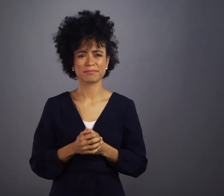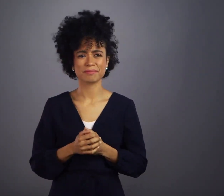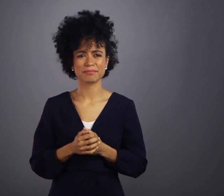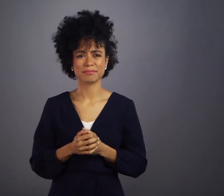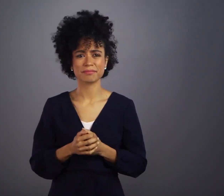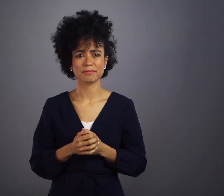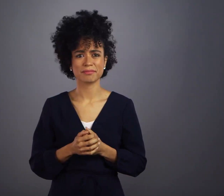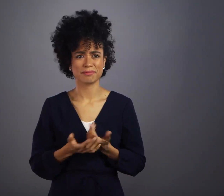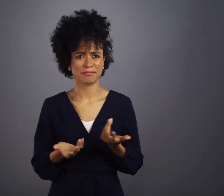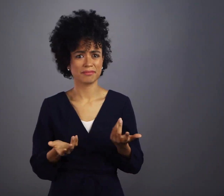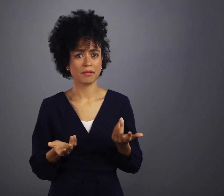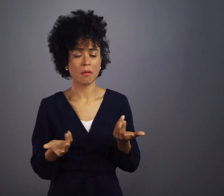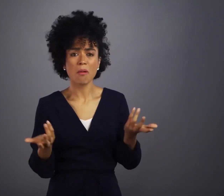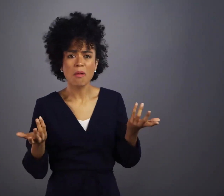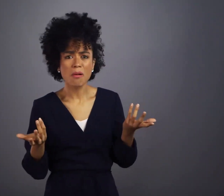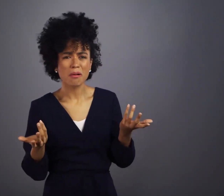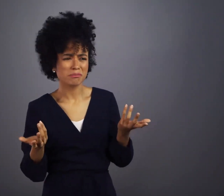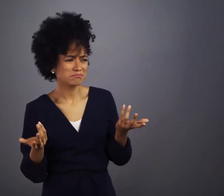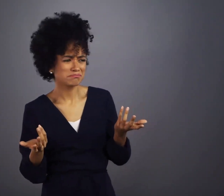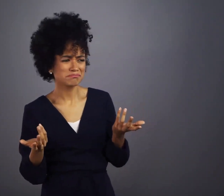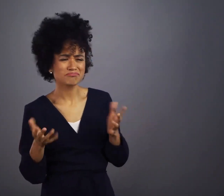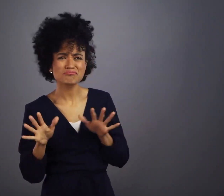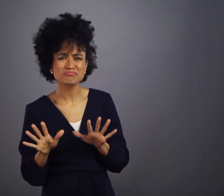"Lay off the hard stuff."